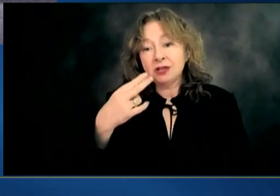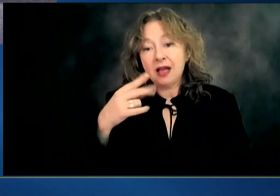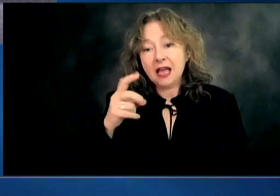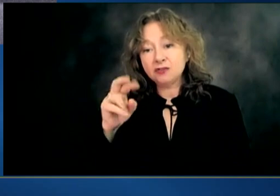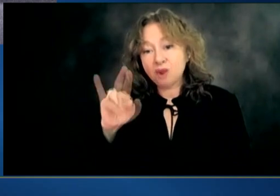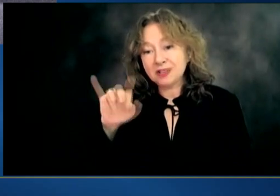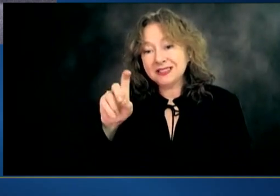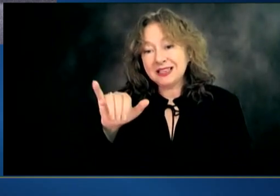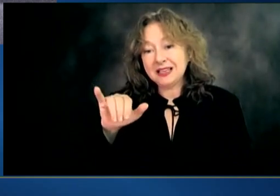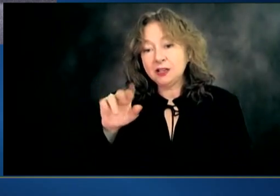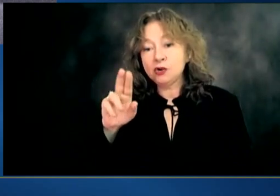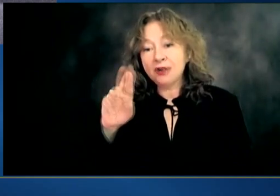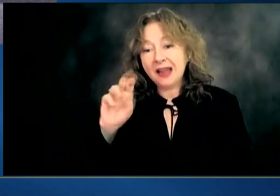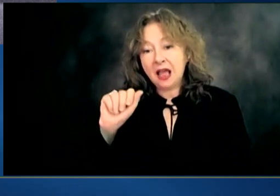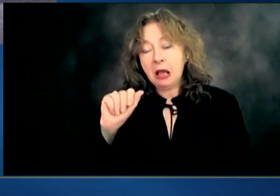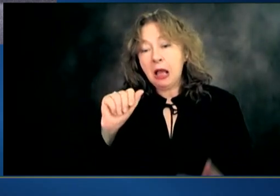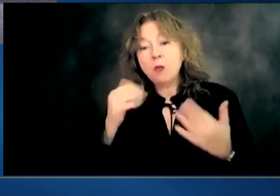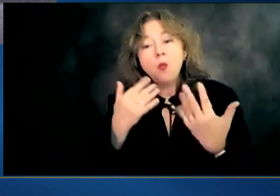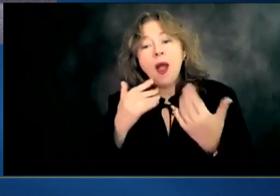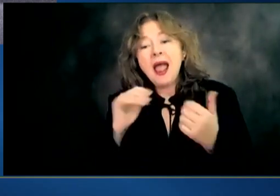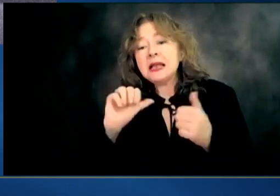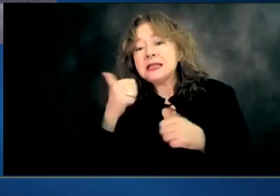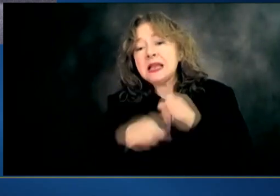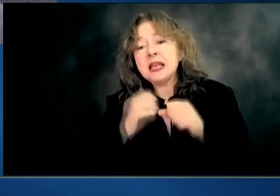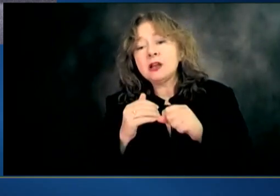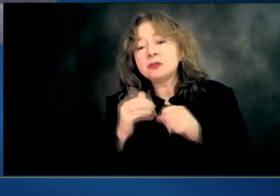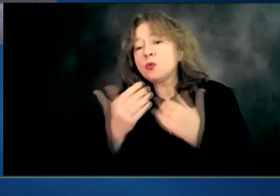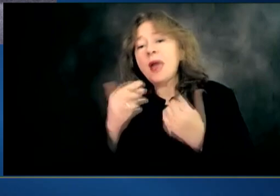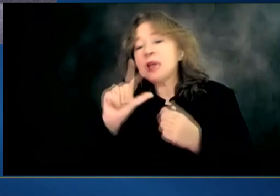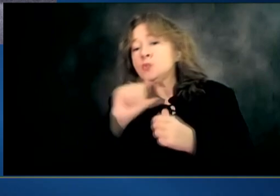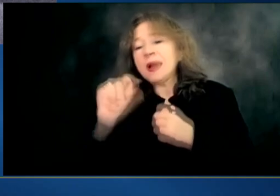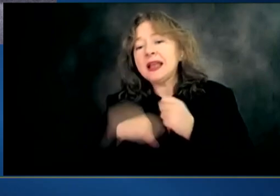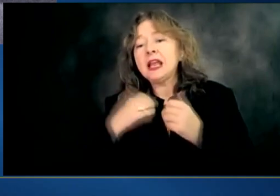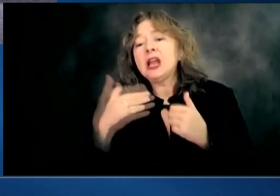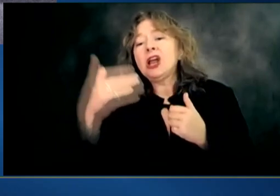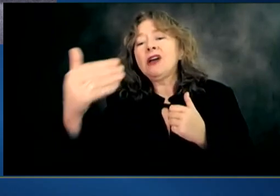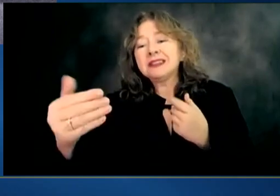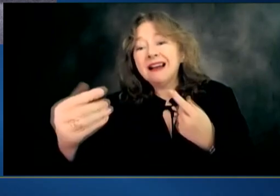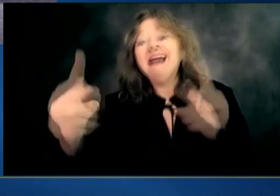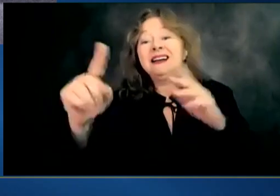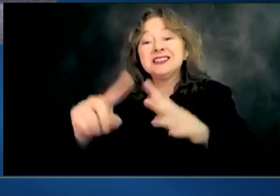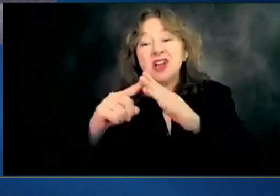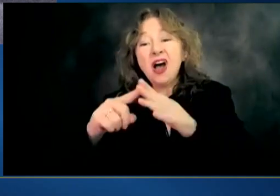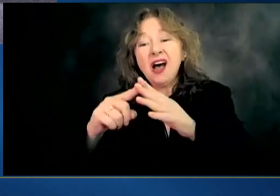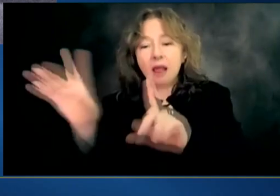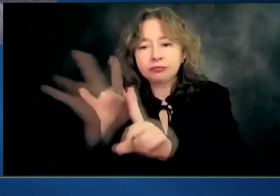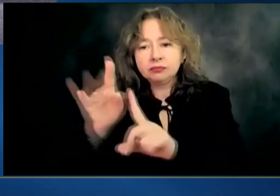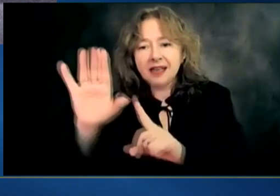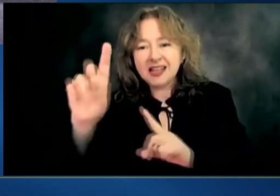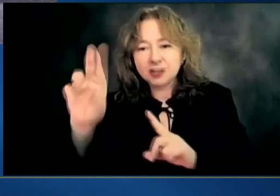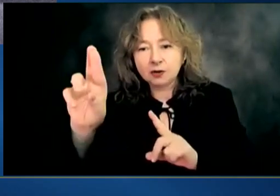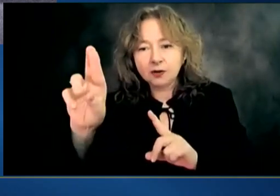years from now, you could develop cancer from it." But, he said, "But you just had a severe episode